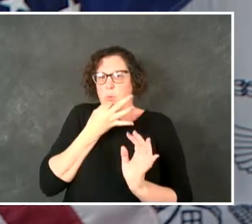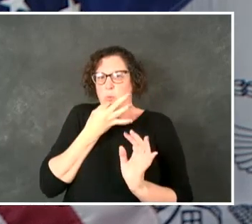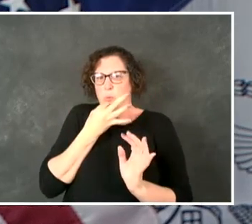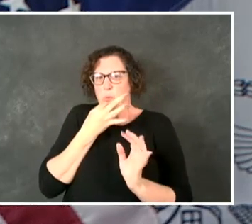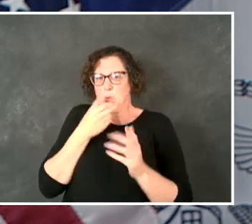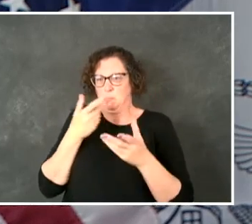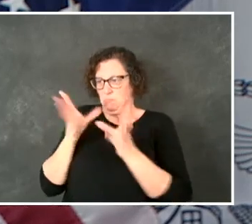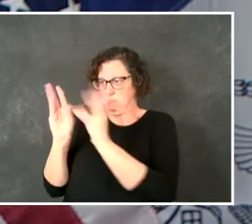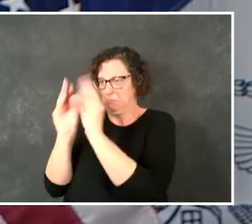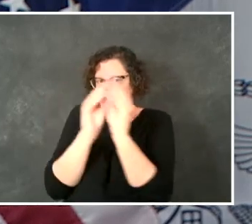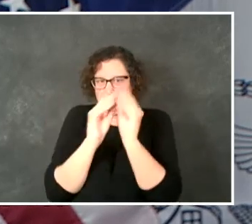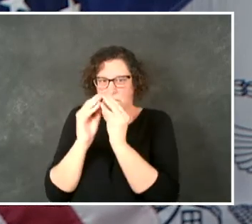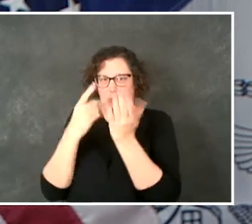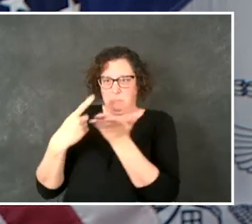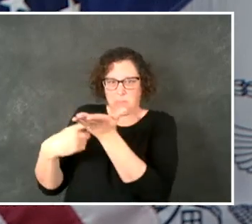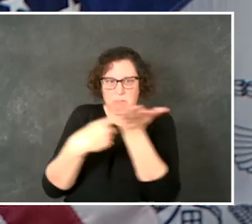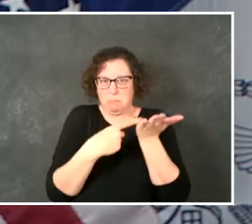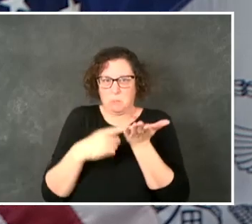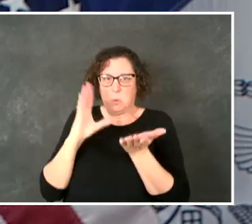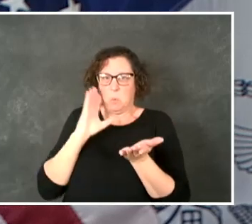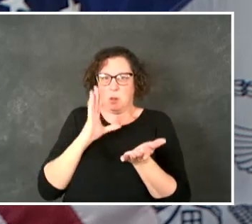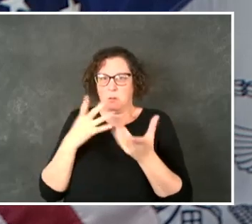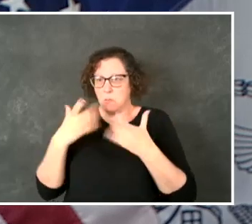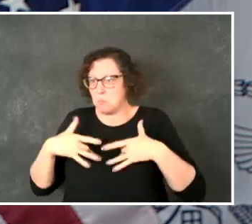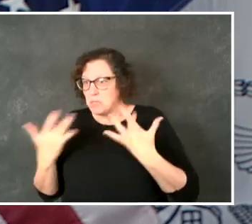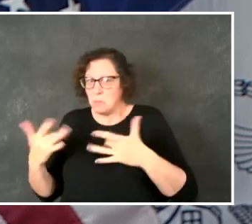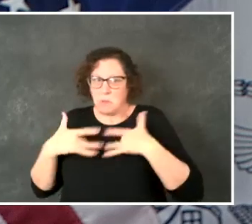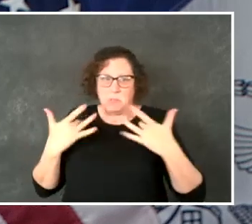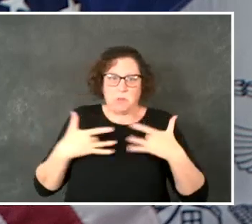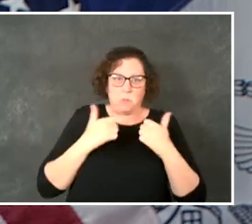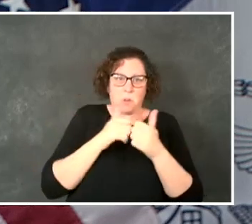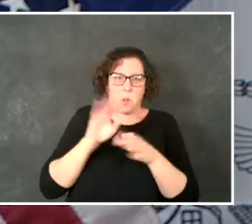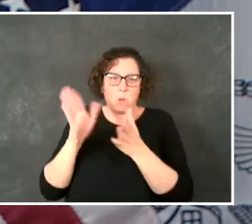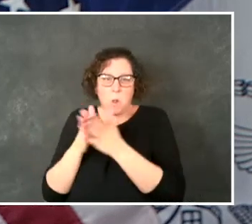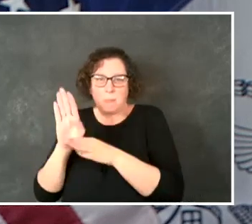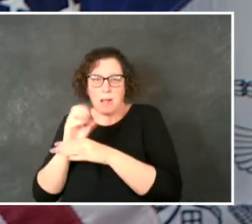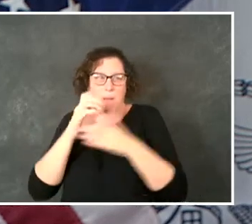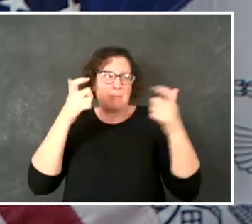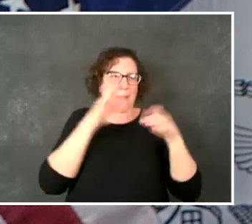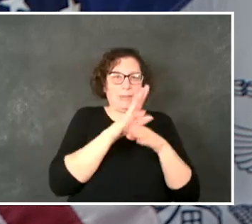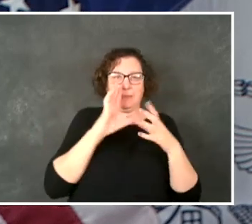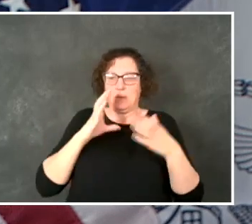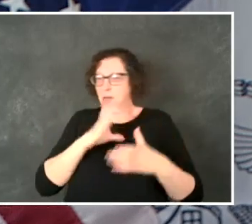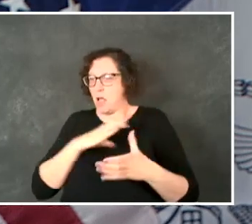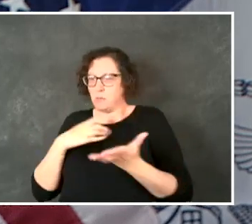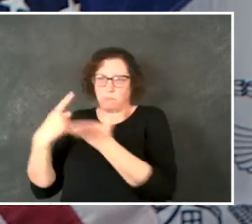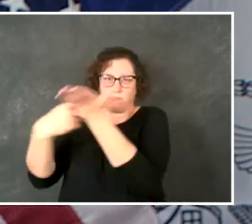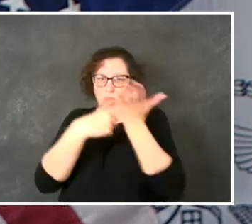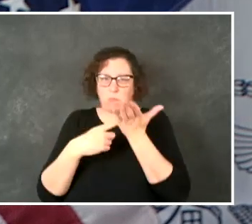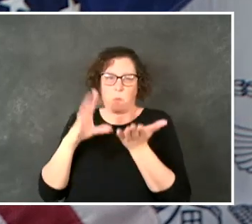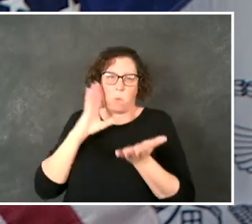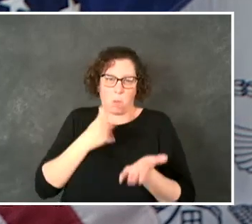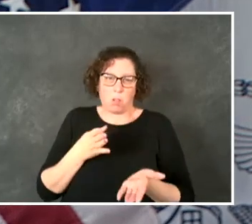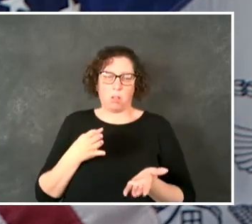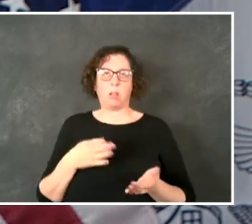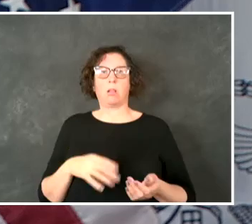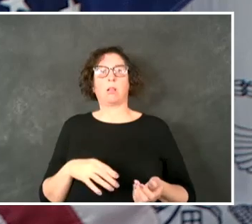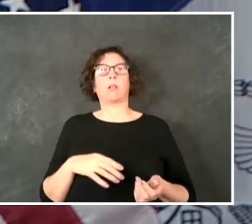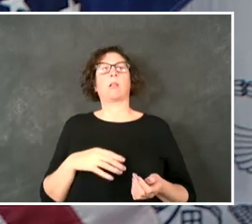WE NEED THEIR INPUT AS WE'RE FIGURING OUT THE STARTING PLANS. WE WANT TO HEAR FROM THE POEPL E WHO KNOW THEIR BUSINESSES BEST ANDEM PLOYEES